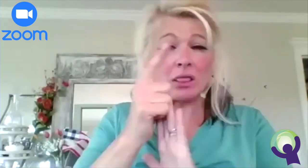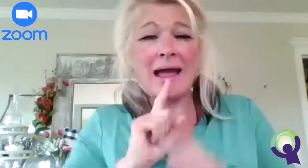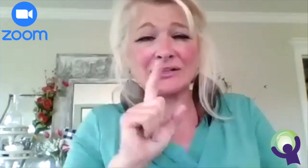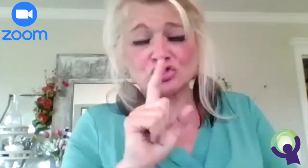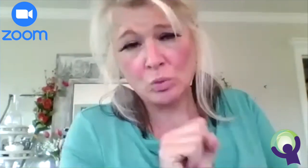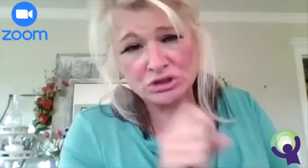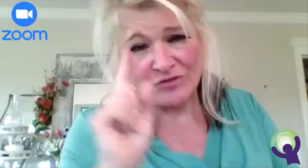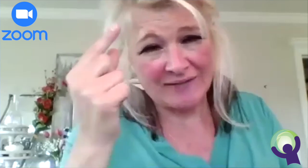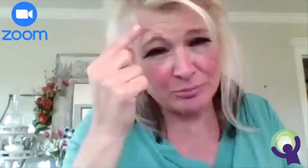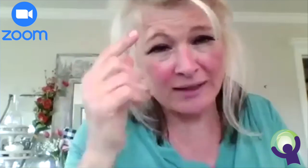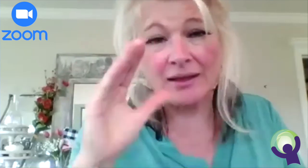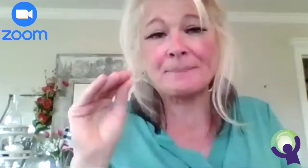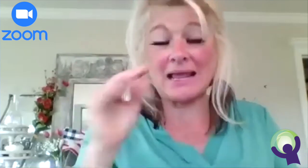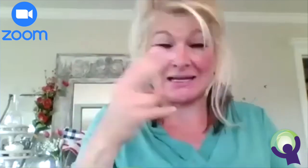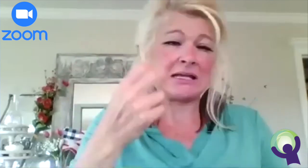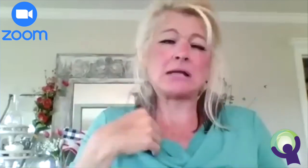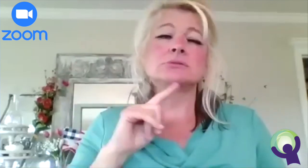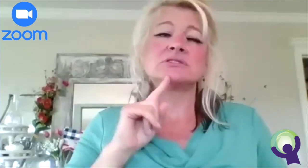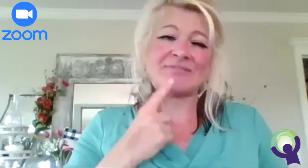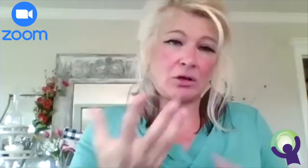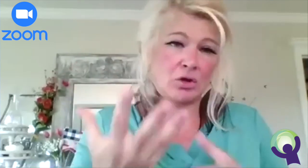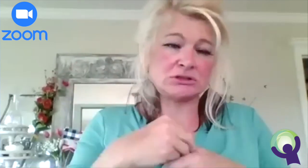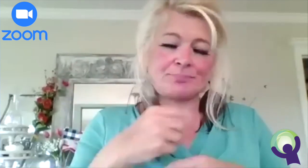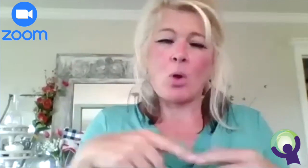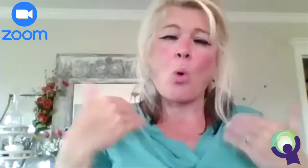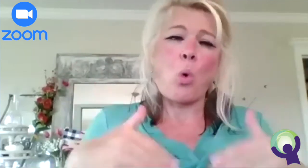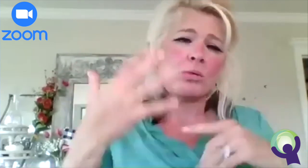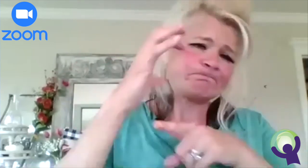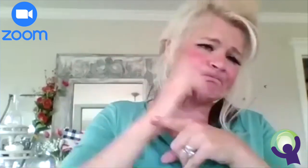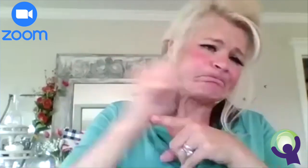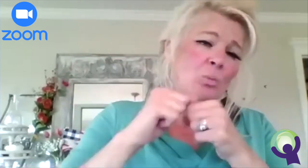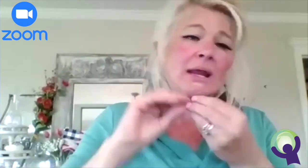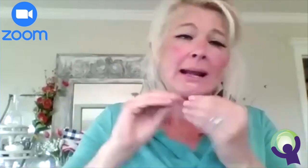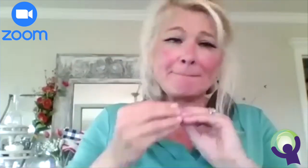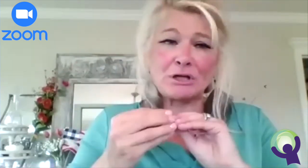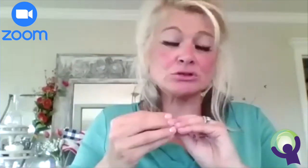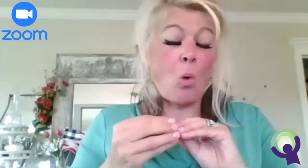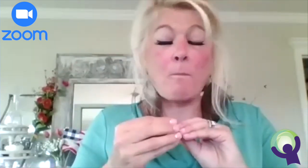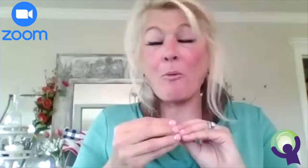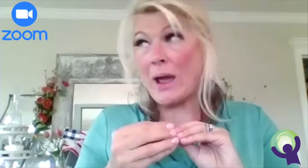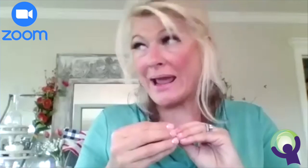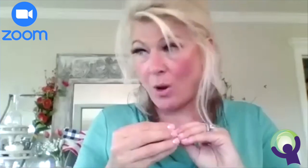and I know that my brother-in-law actually works for the government and he has a severe autism but he is amazing